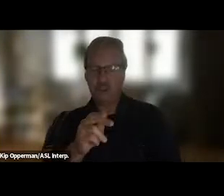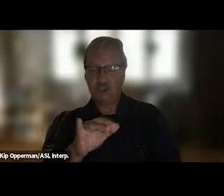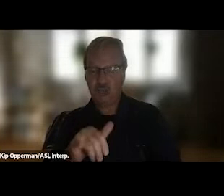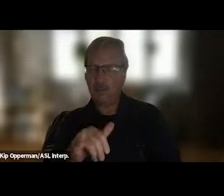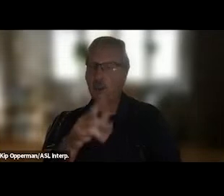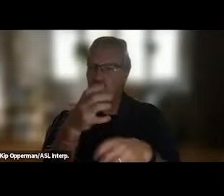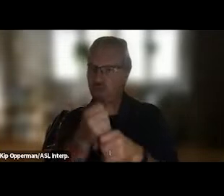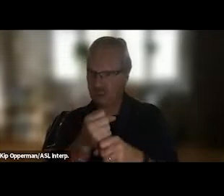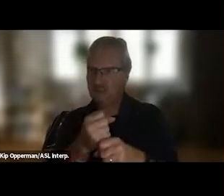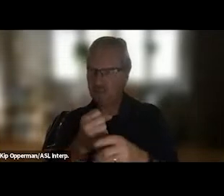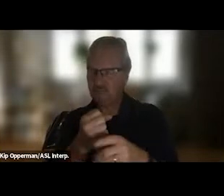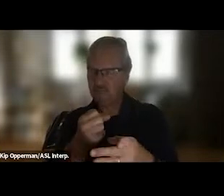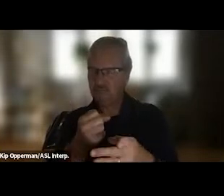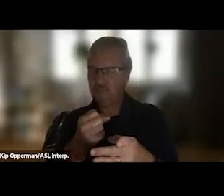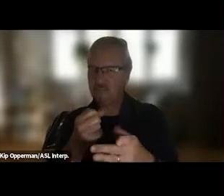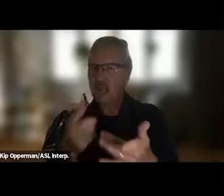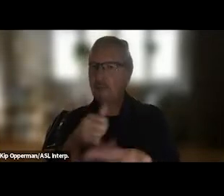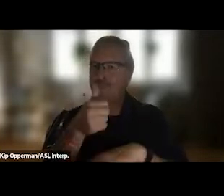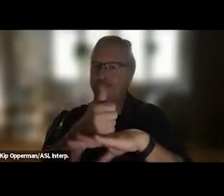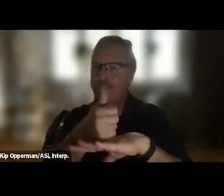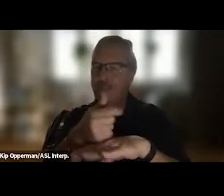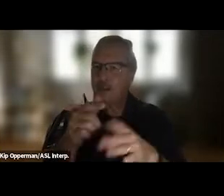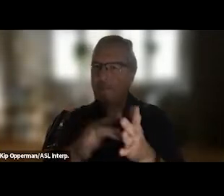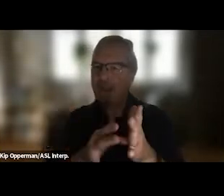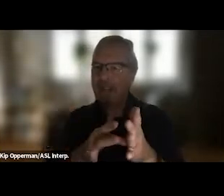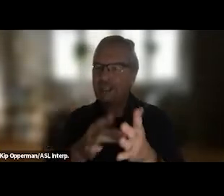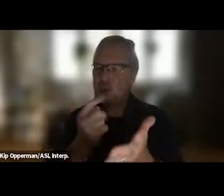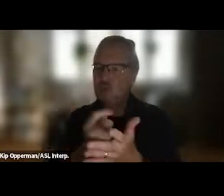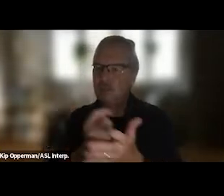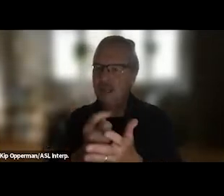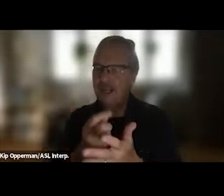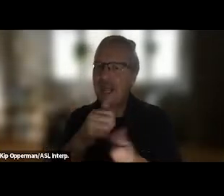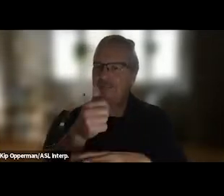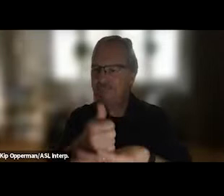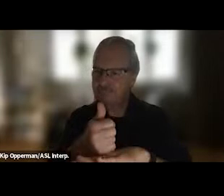to implementing this medication treatment initiative that Steven introduced just now.